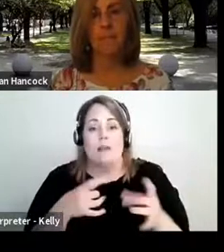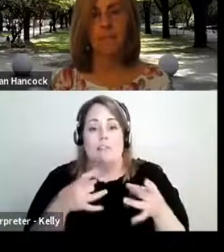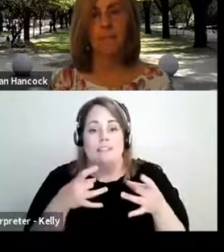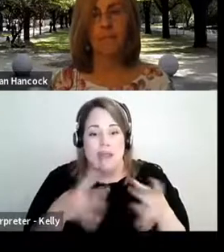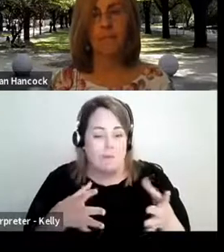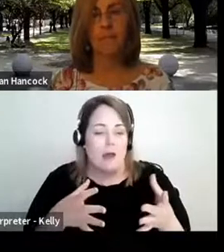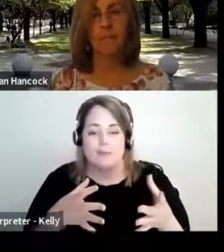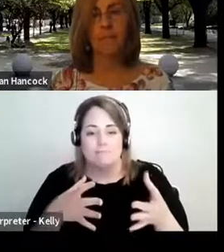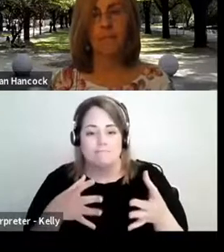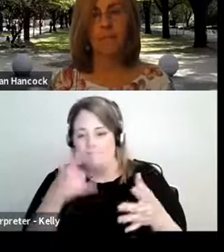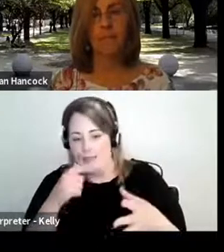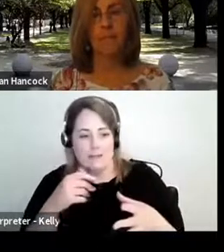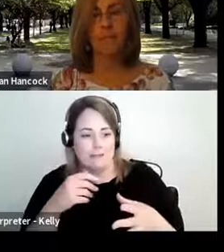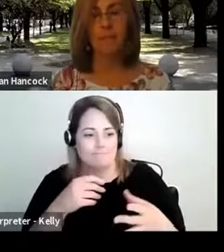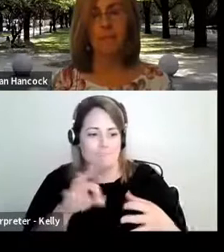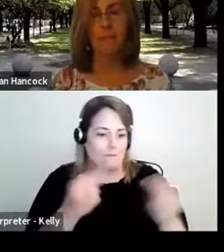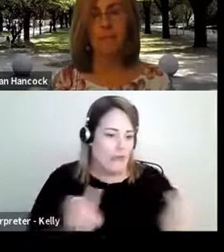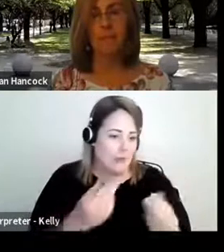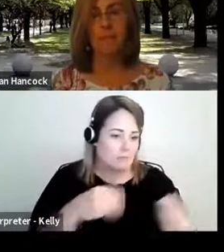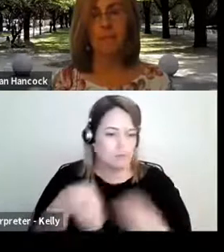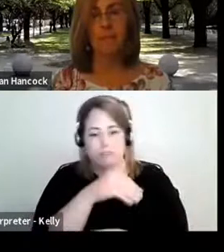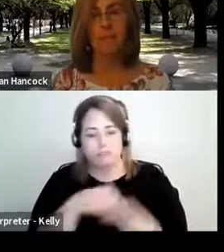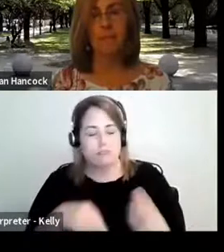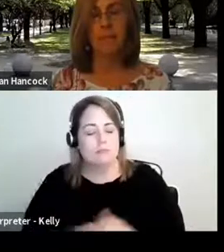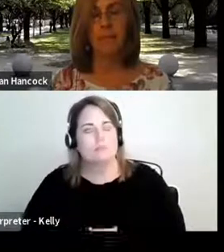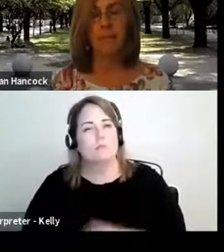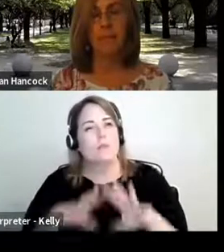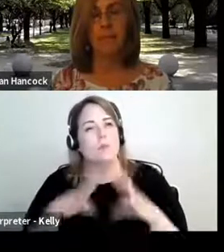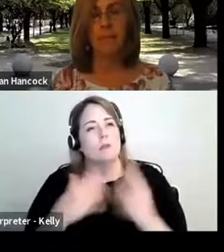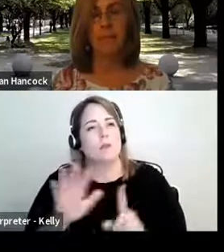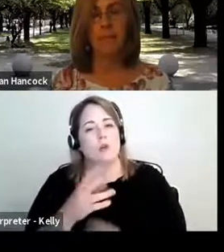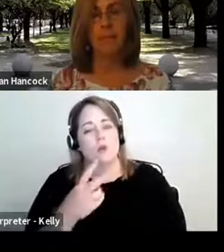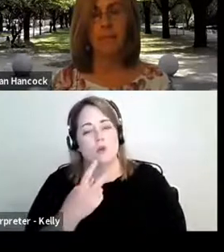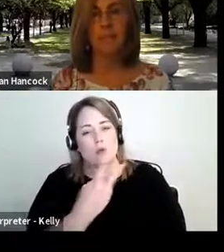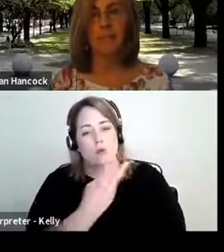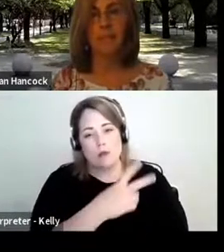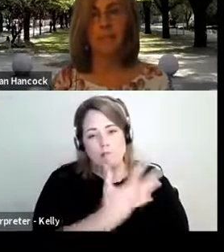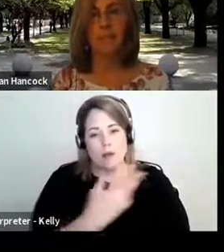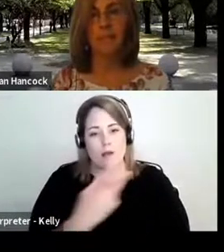availability and things like that. So we had about 25 mentors for about 25 mentees in the end.